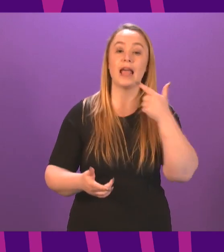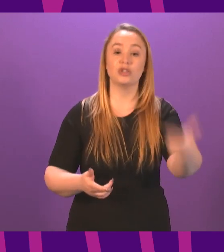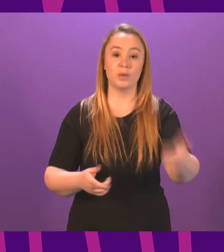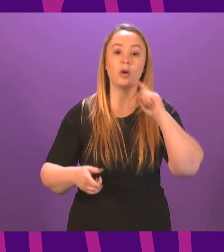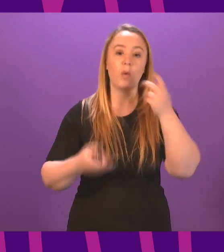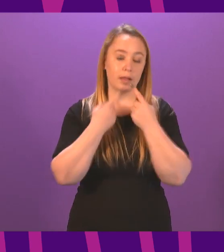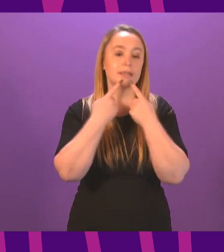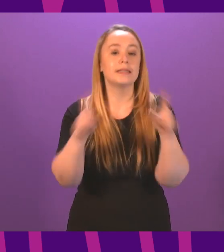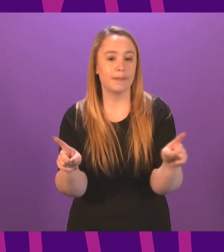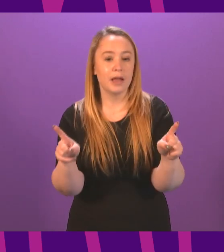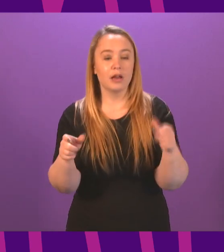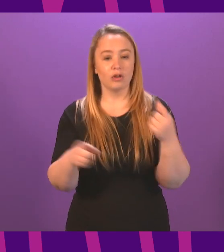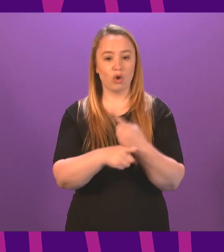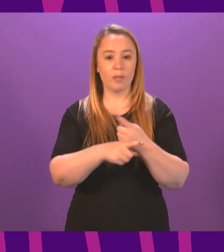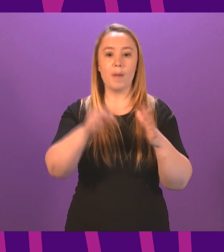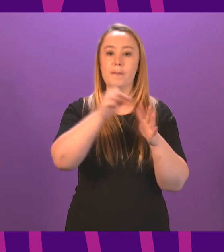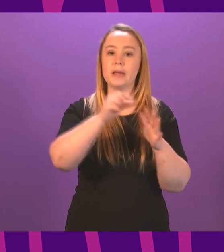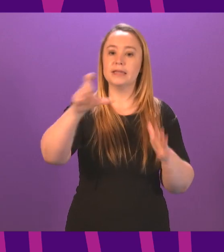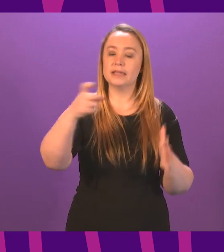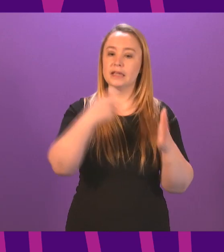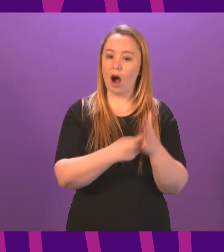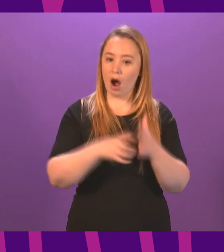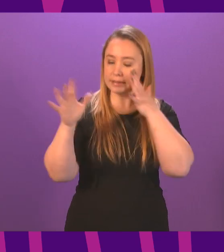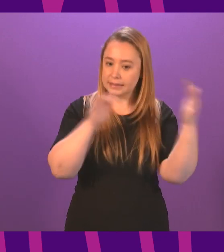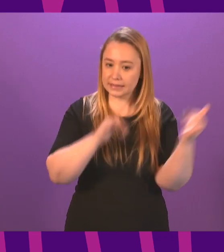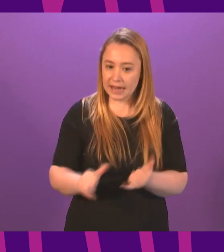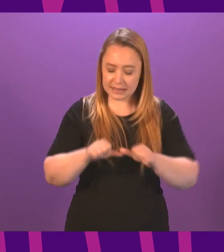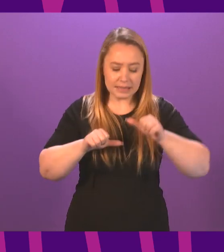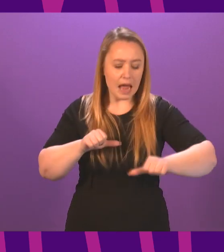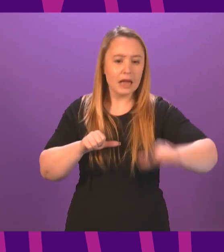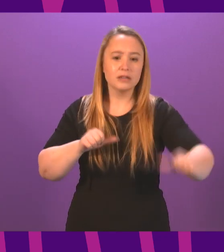chain reaction—PCR—testing programme and how we are going to use the lateral flow technology